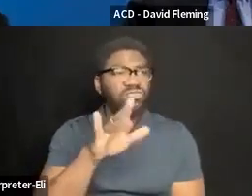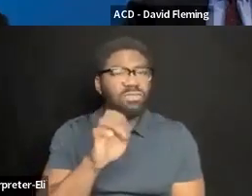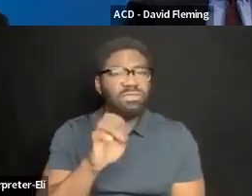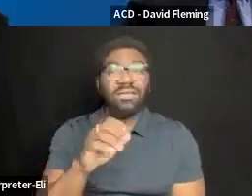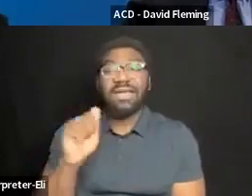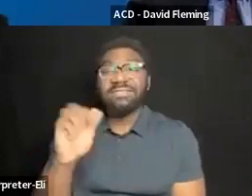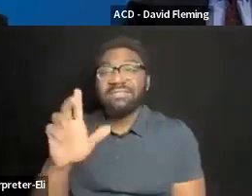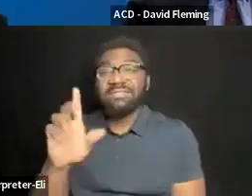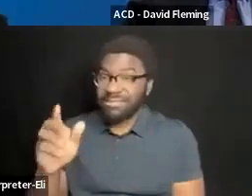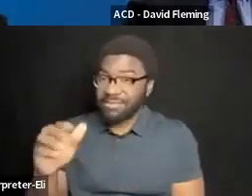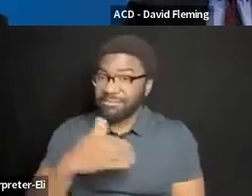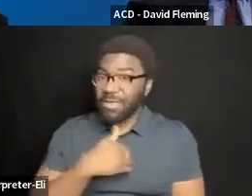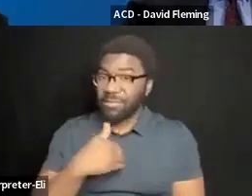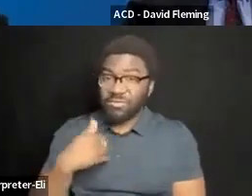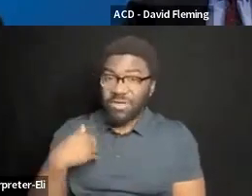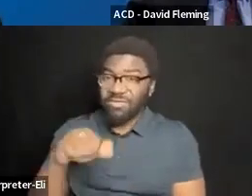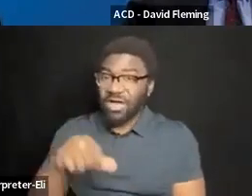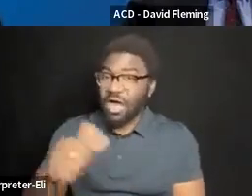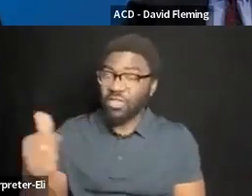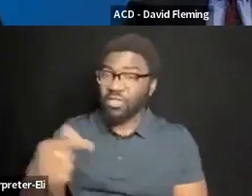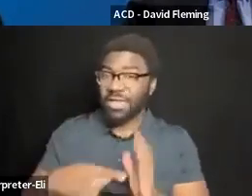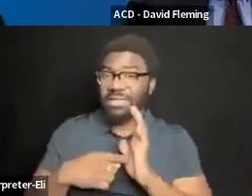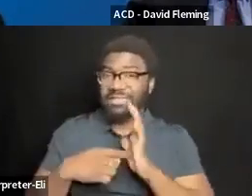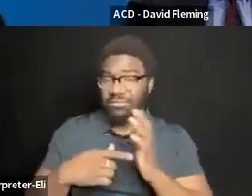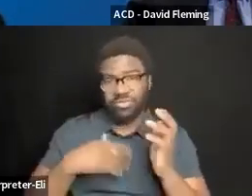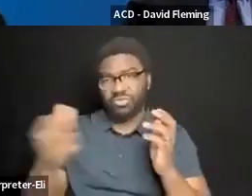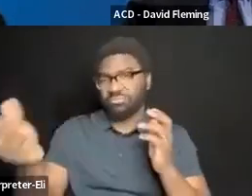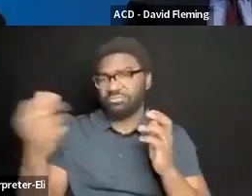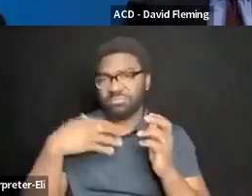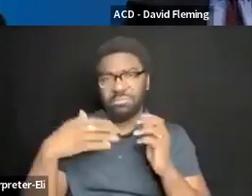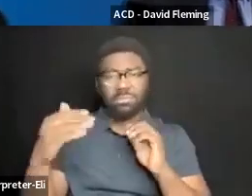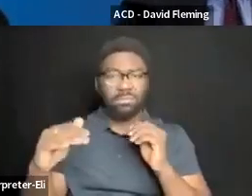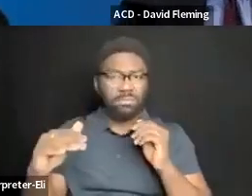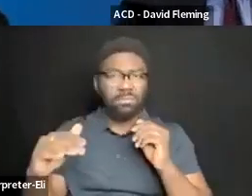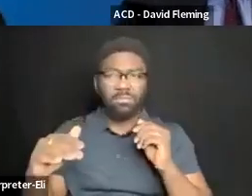If you're aware of them you can share them offline with me, Daniel and David.